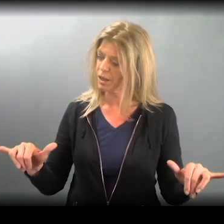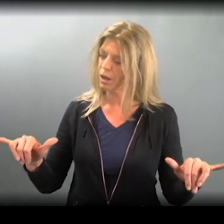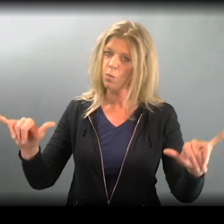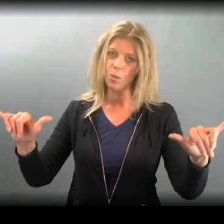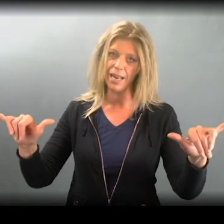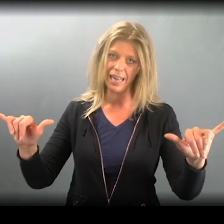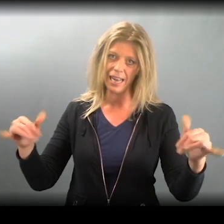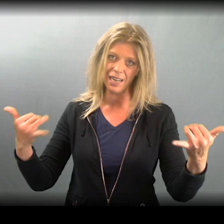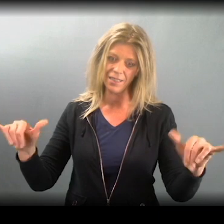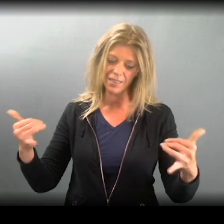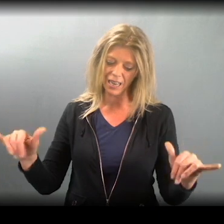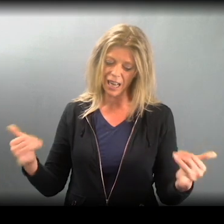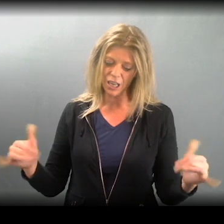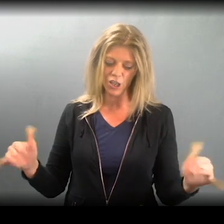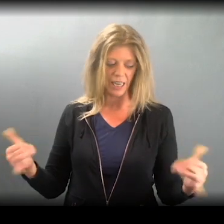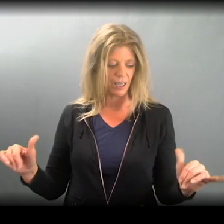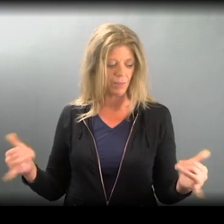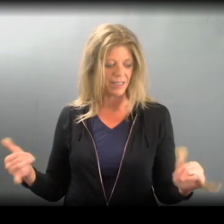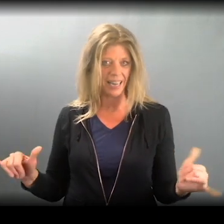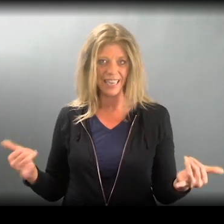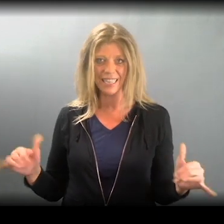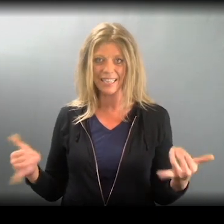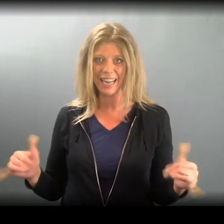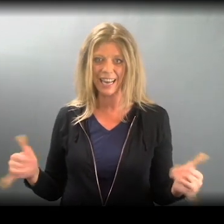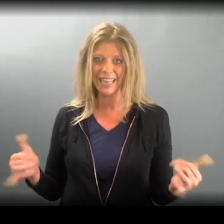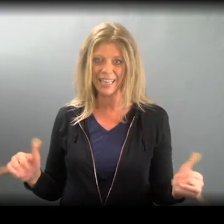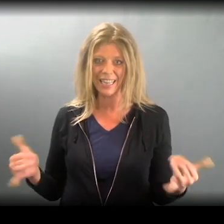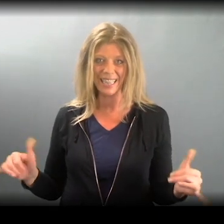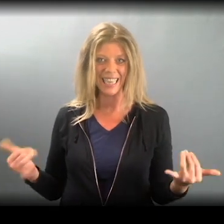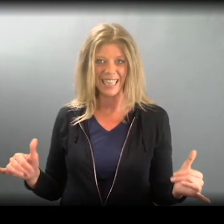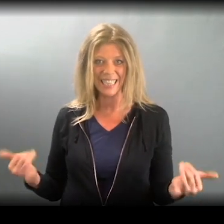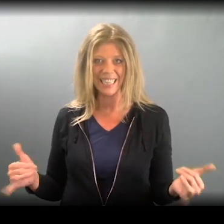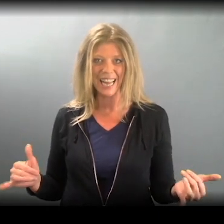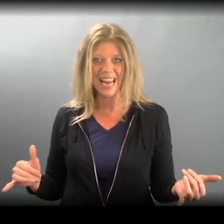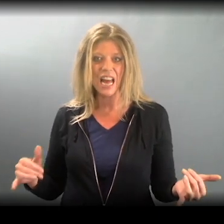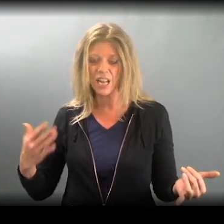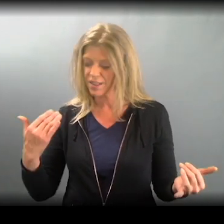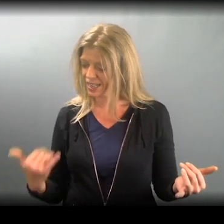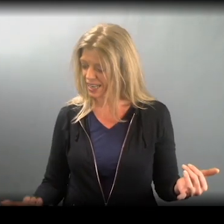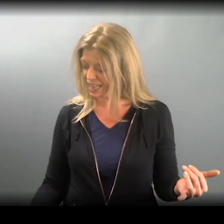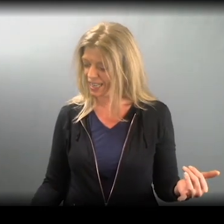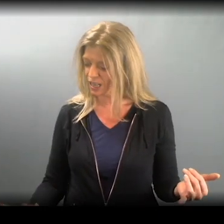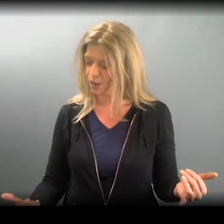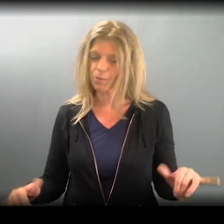Y-hands. Shake them side-to-side like this, and then ING.